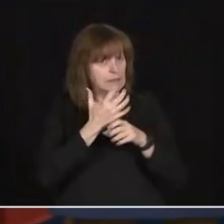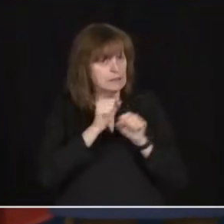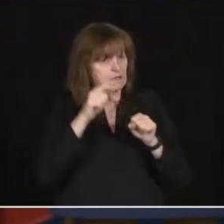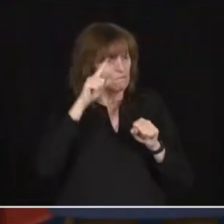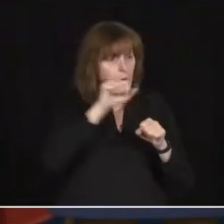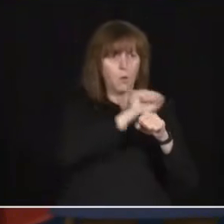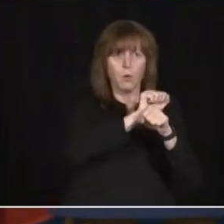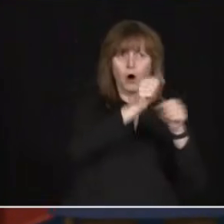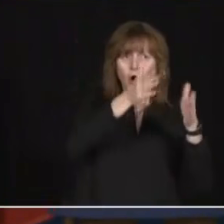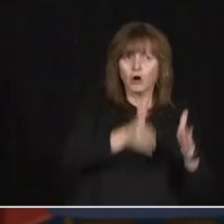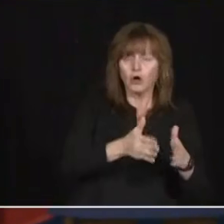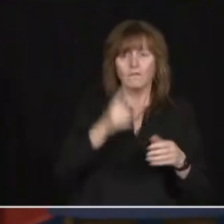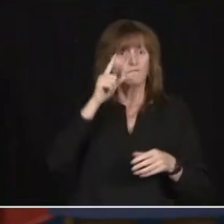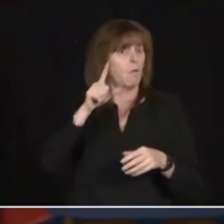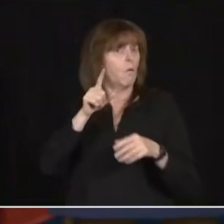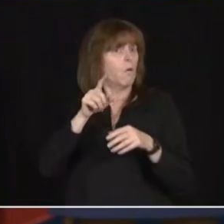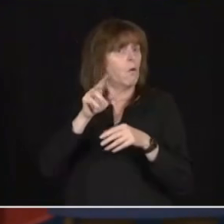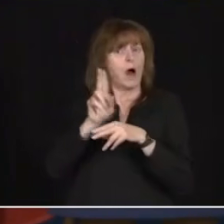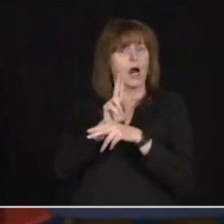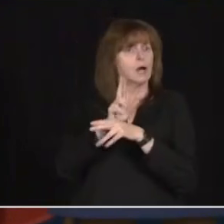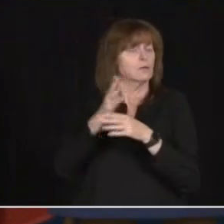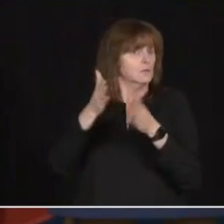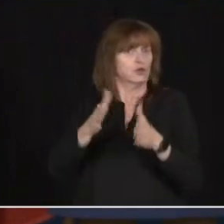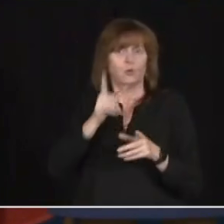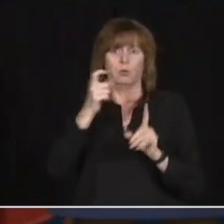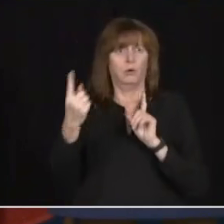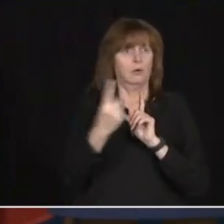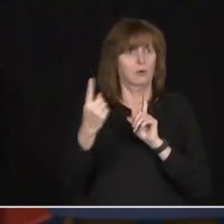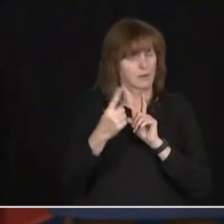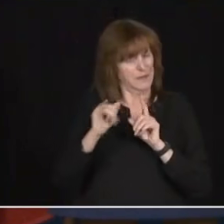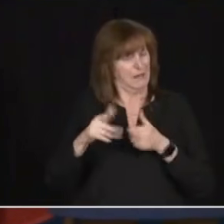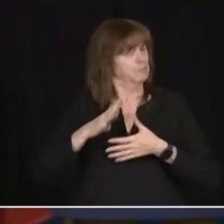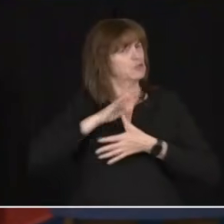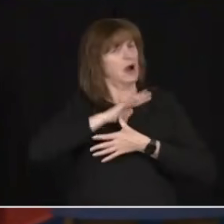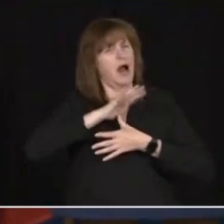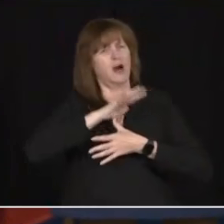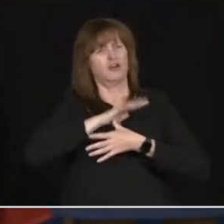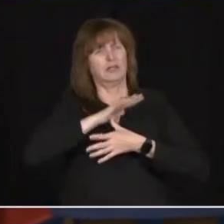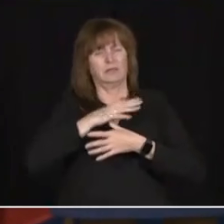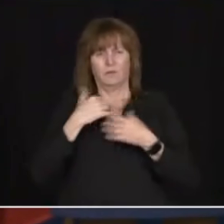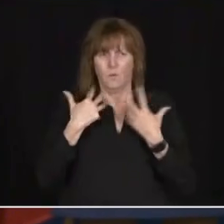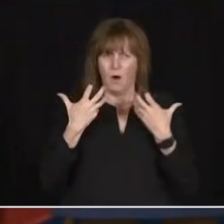their employees and customers safe. It's top of mind for them and it's 207 of mind -